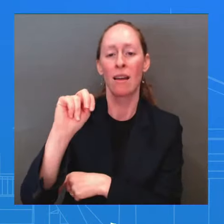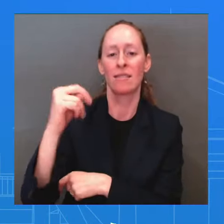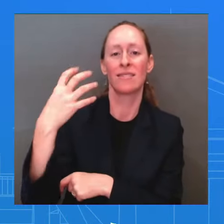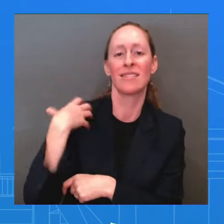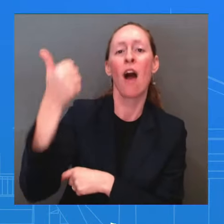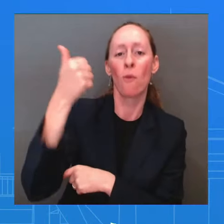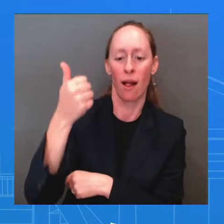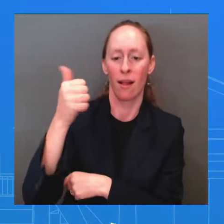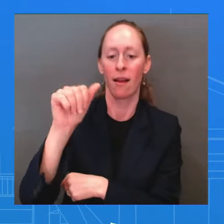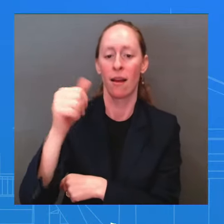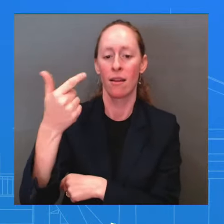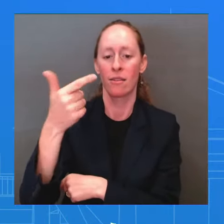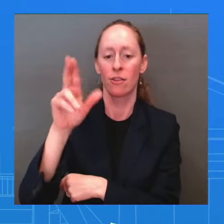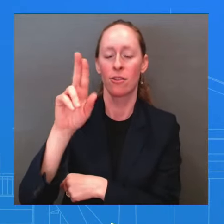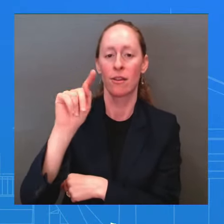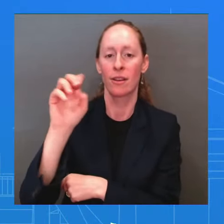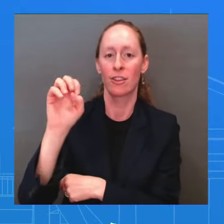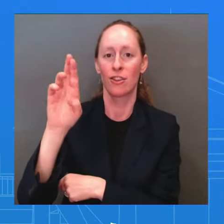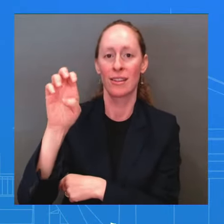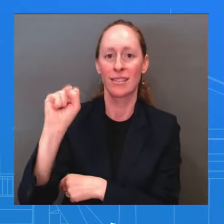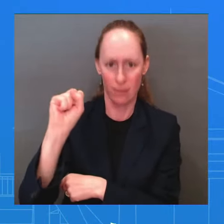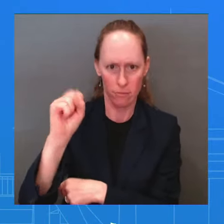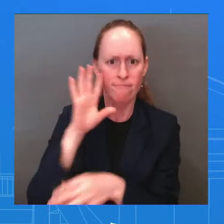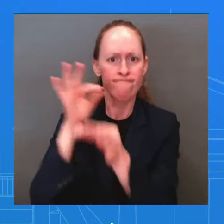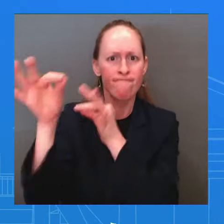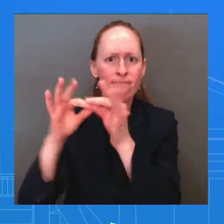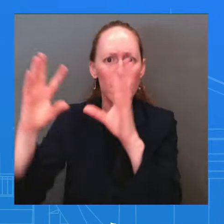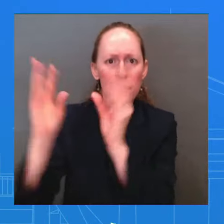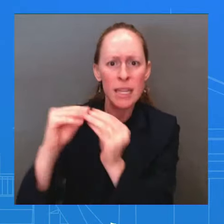and the longer-term trends. The President will also meet with the presidents